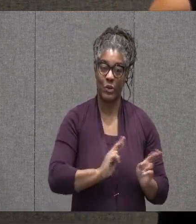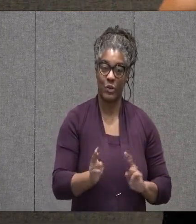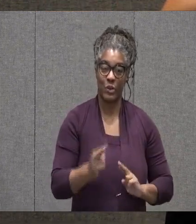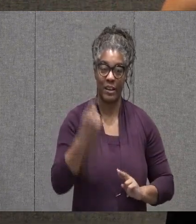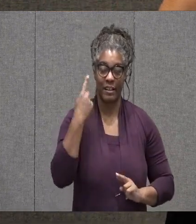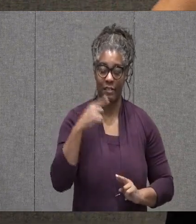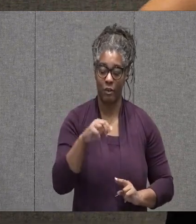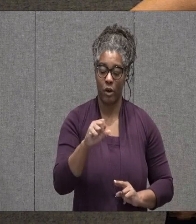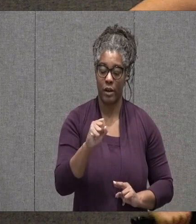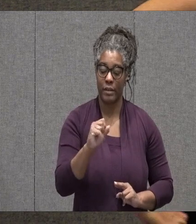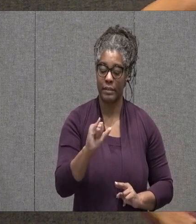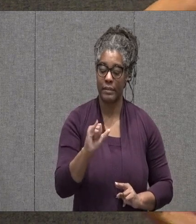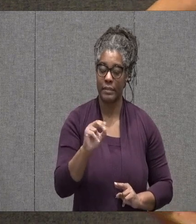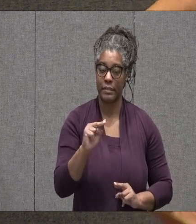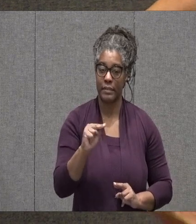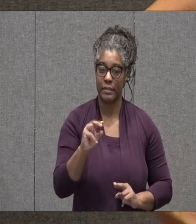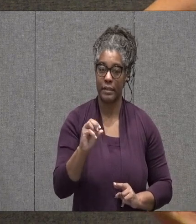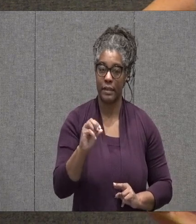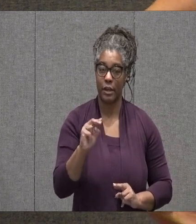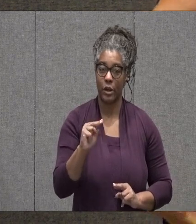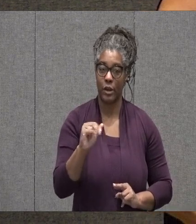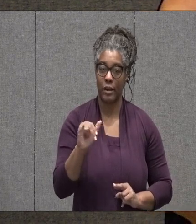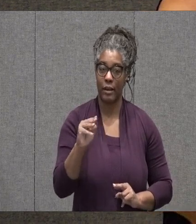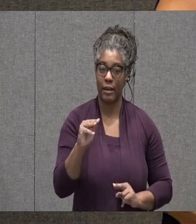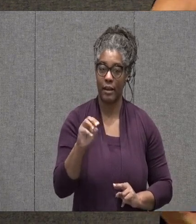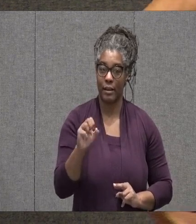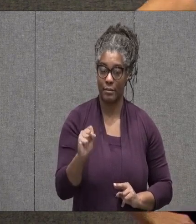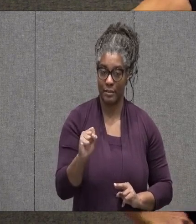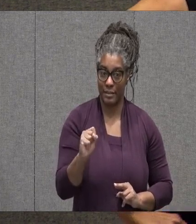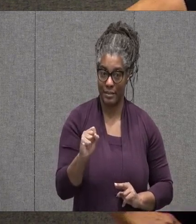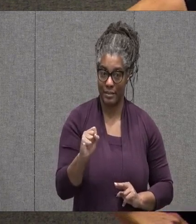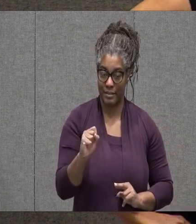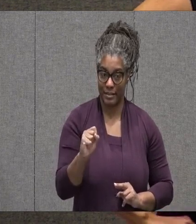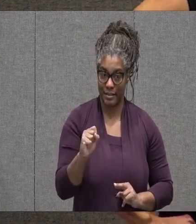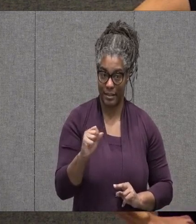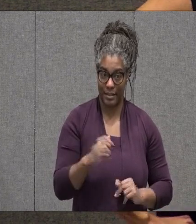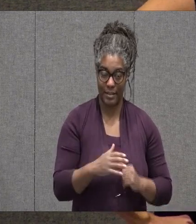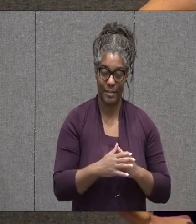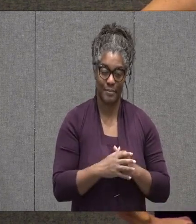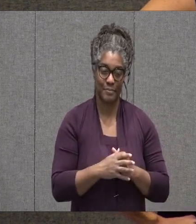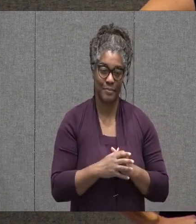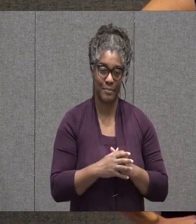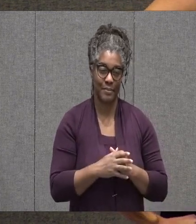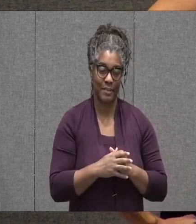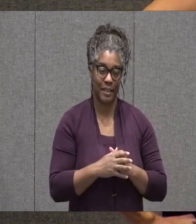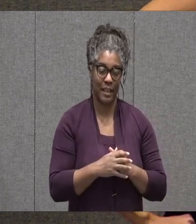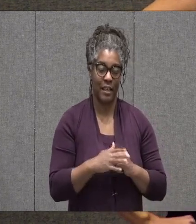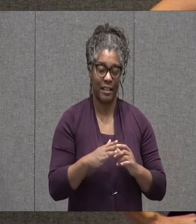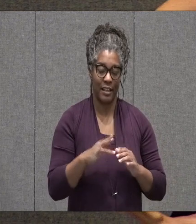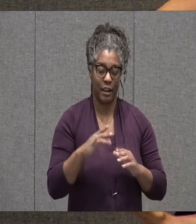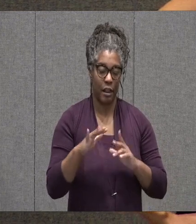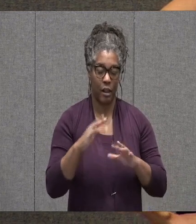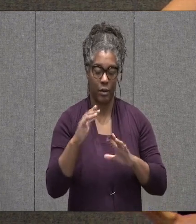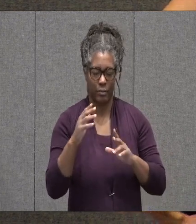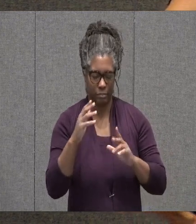Can you think of another word with a similar, I got my words mixed up.